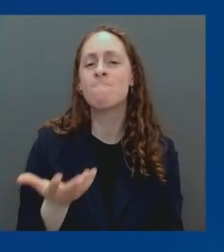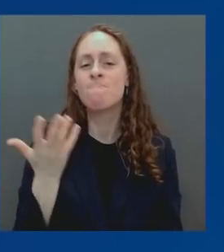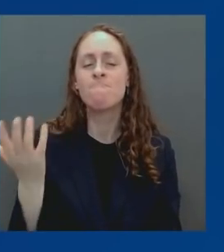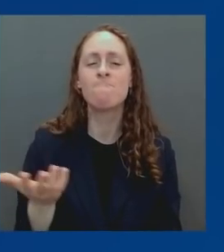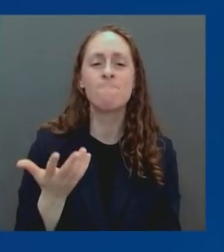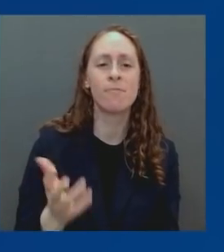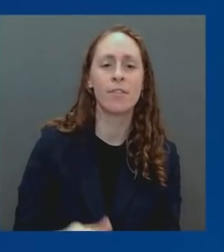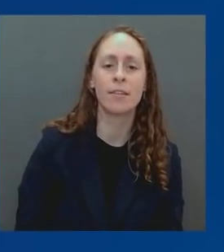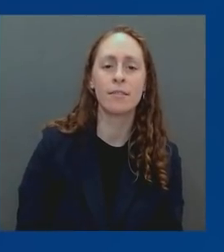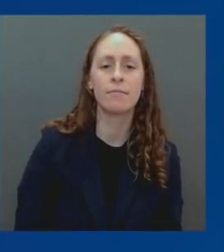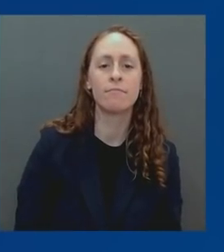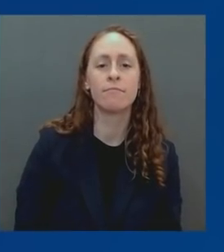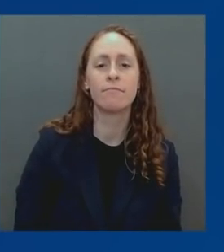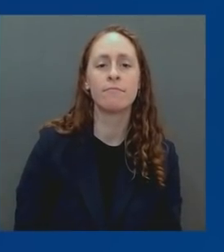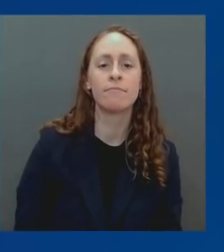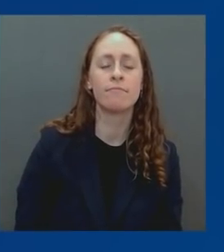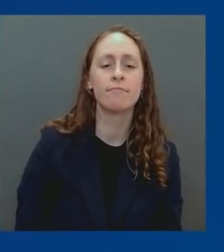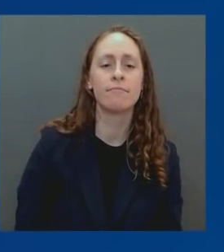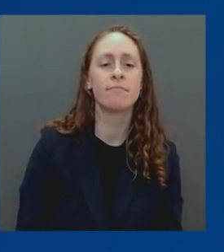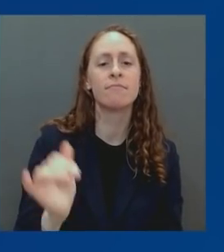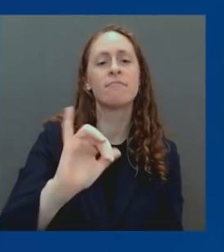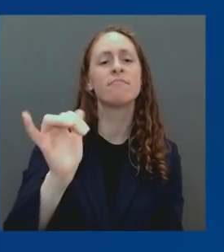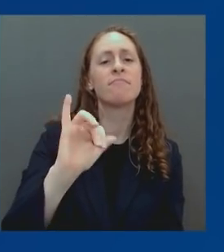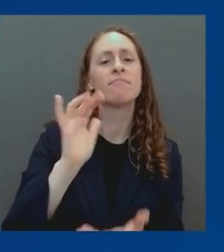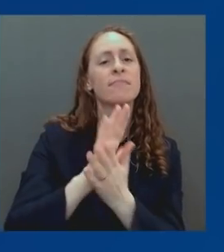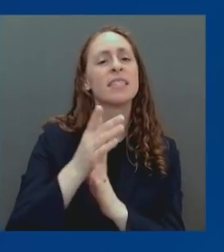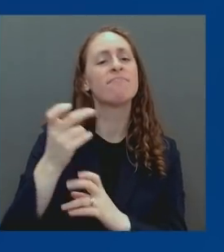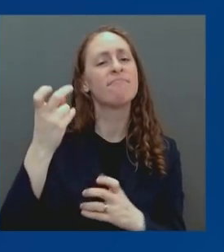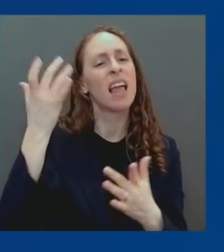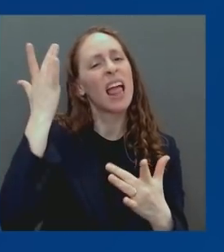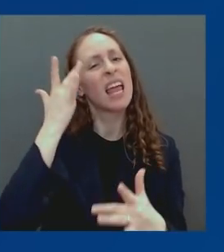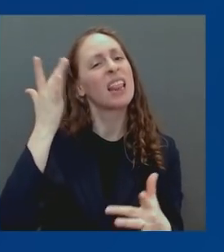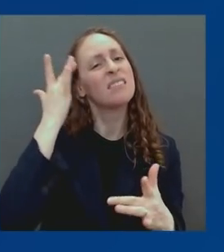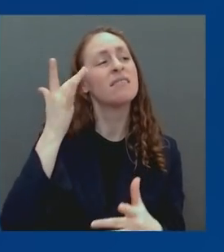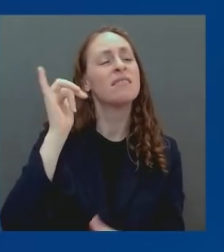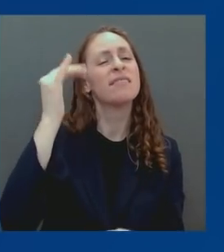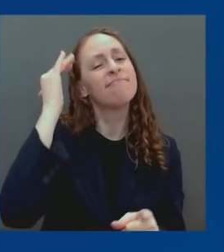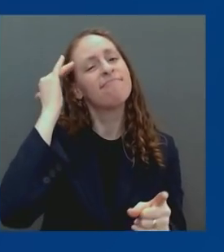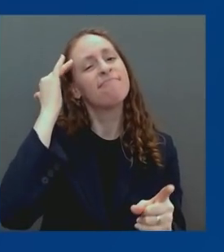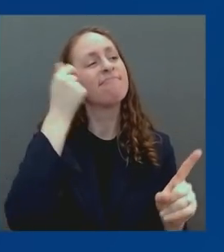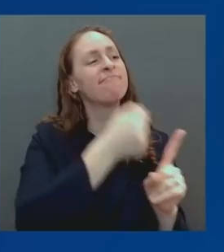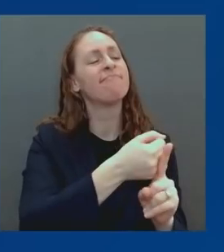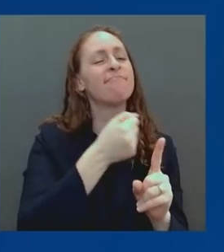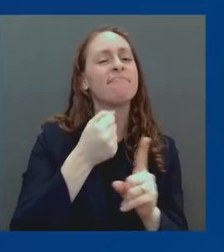without disruption of our society. You know, the RSVs, the parainfluenzas --